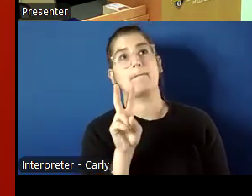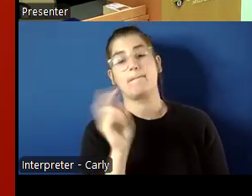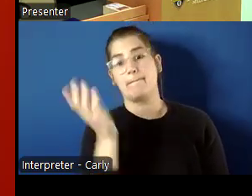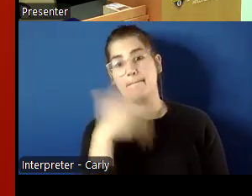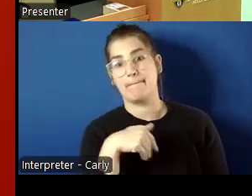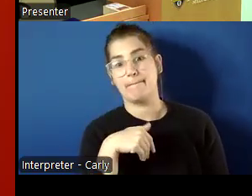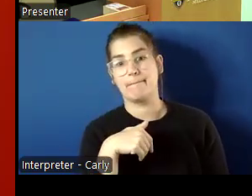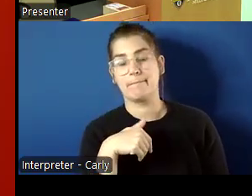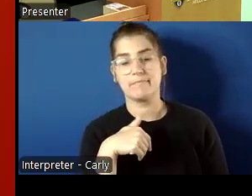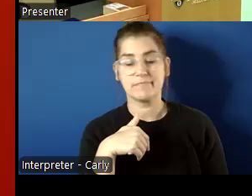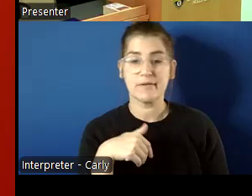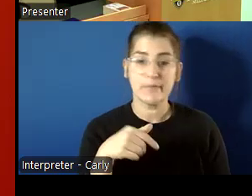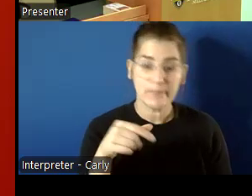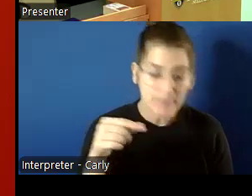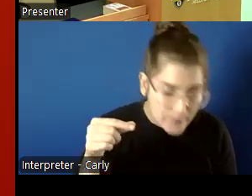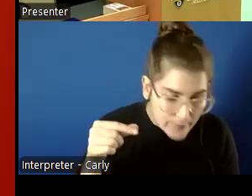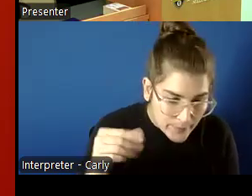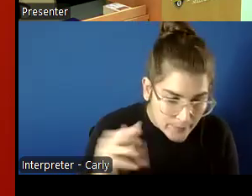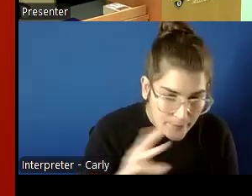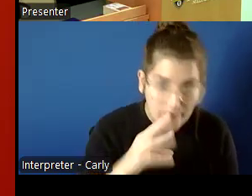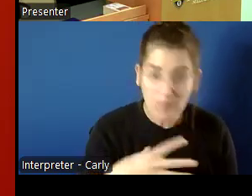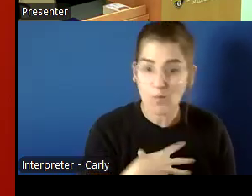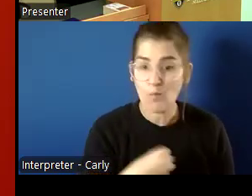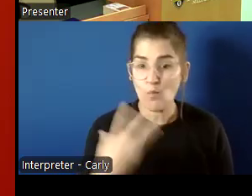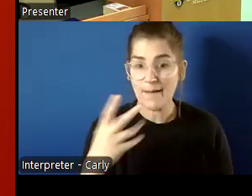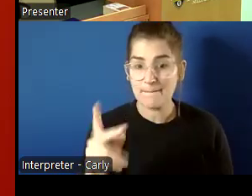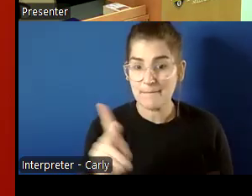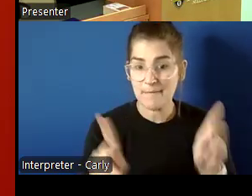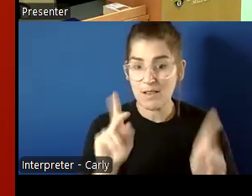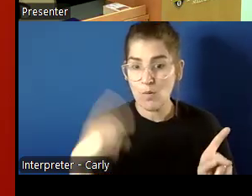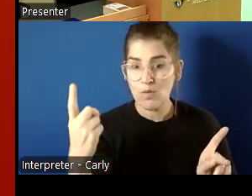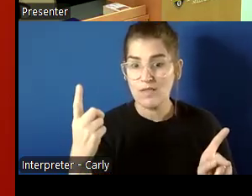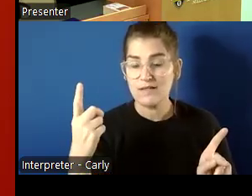when she went to drink from the whites only water fountain my grandmother my mother according to my